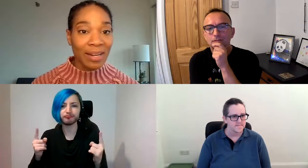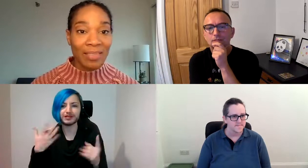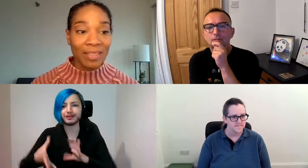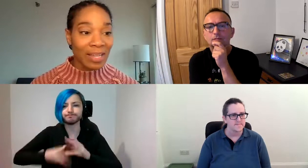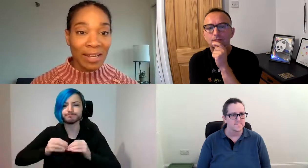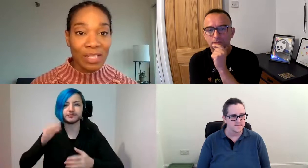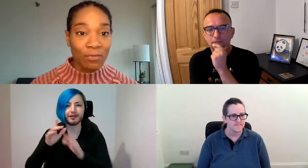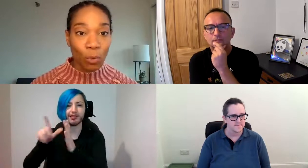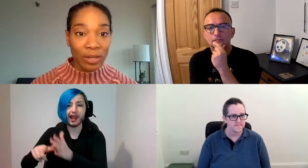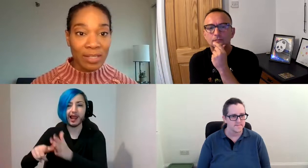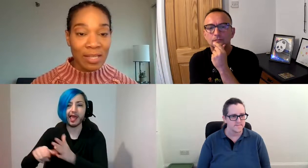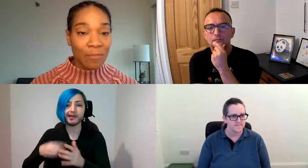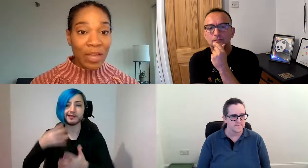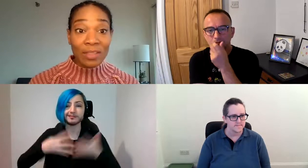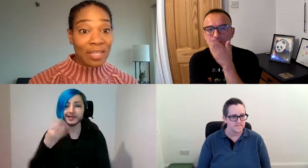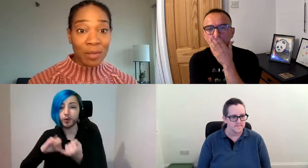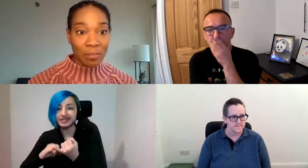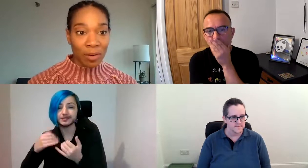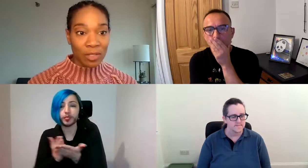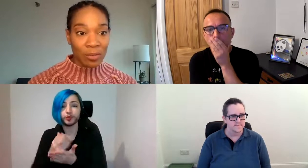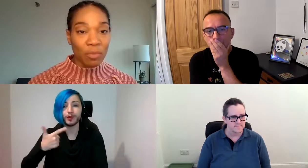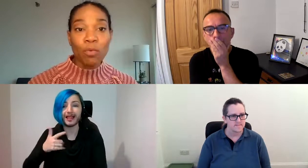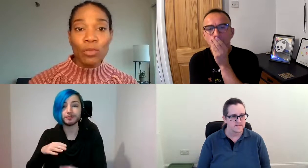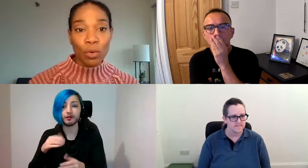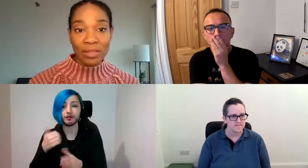I want to empower you to create that language.